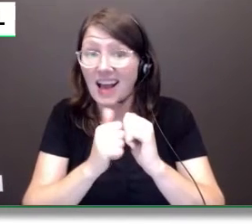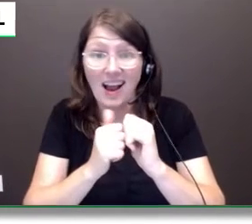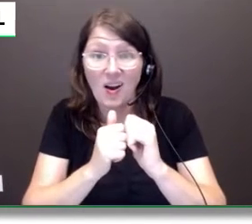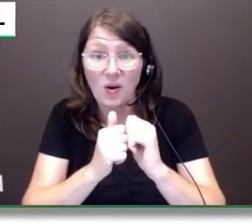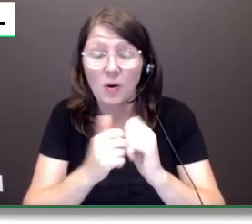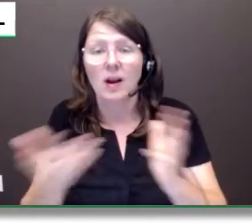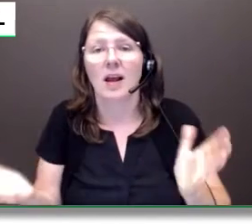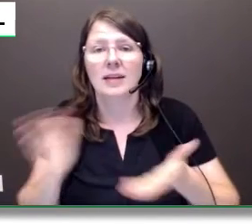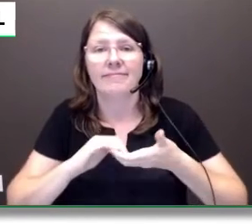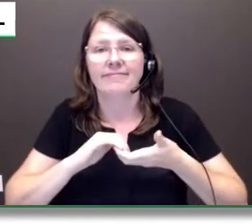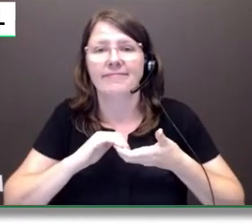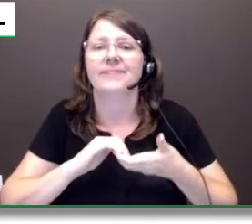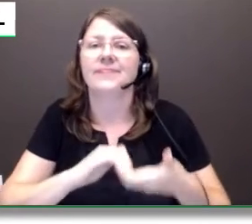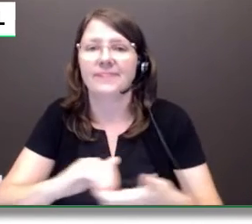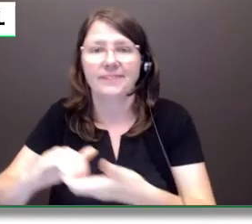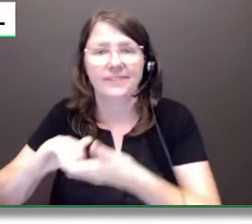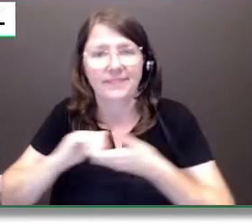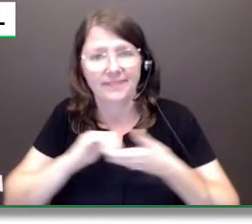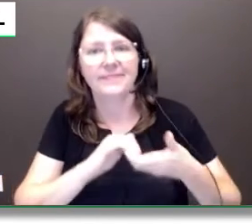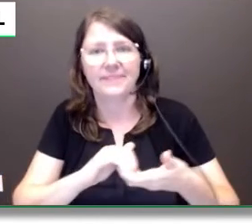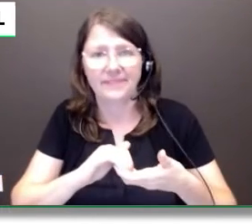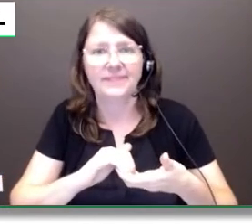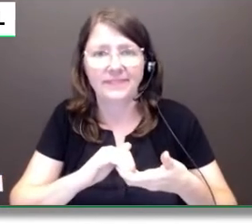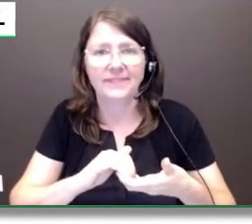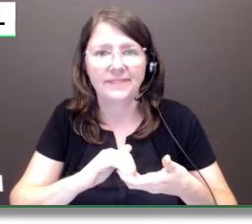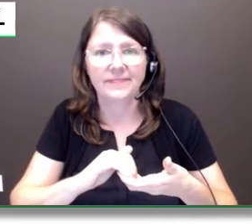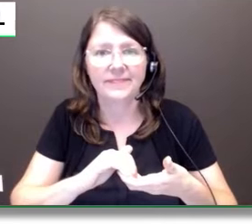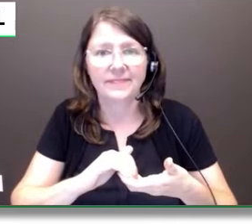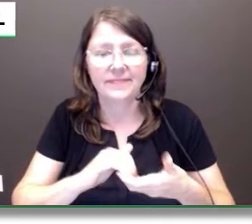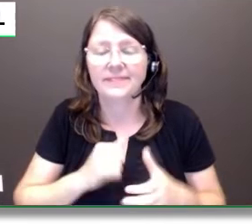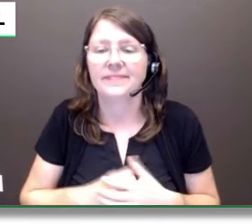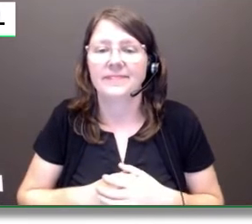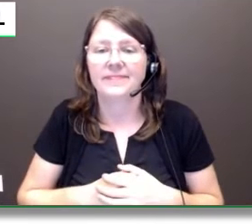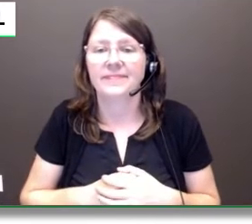making sure that everyone that is interested in meeting these gaps and